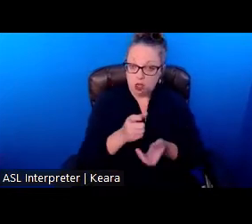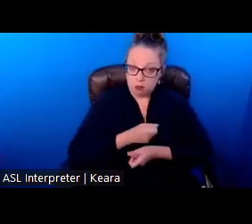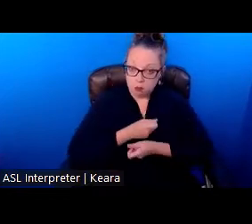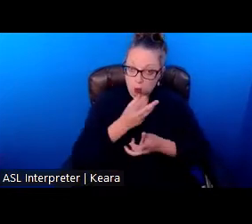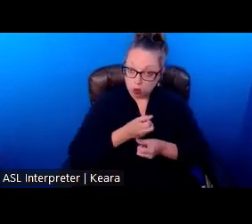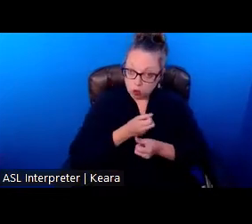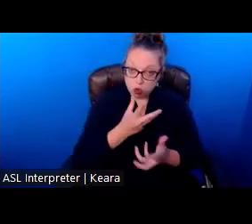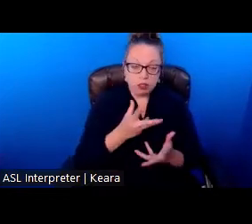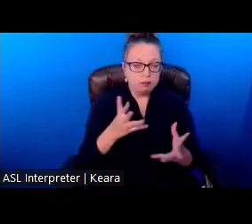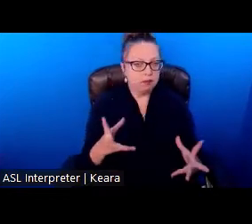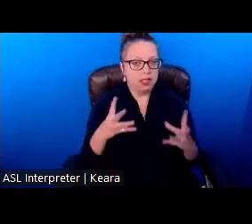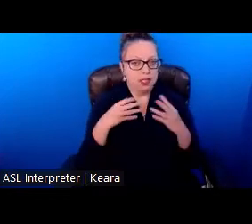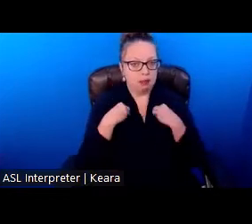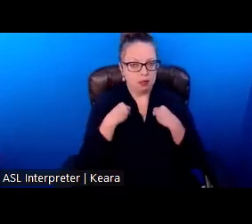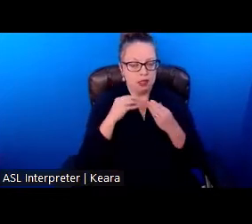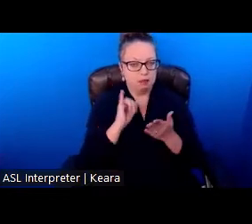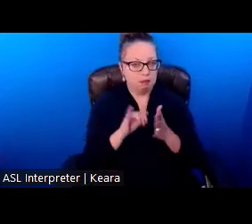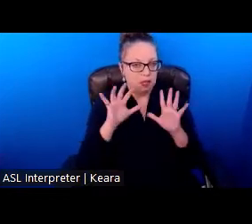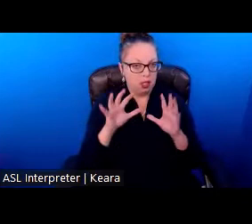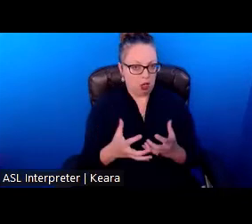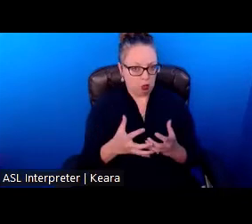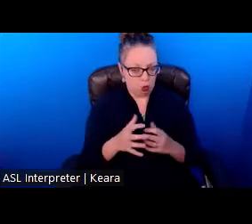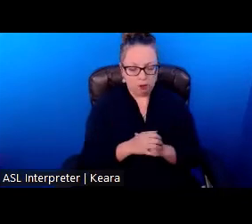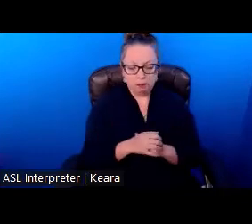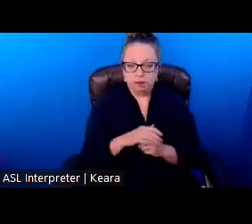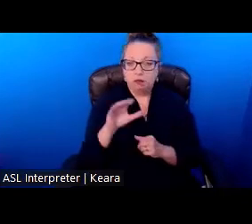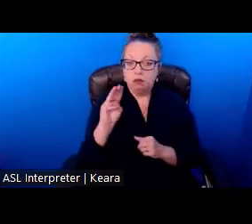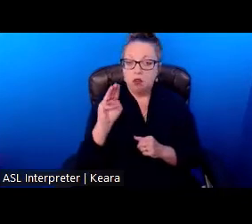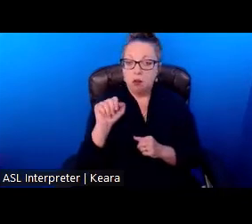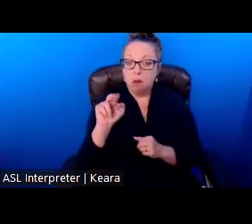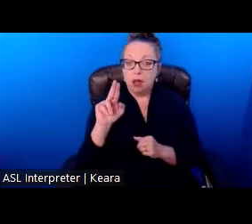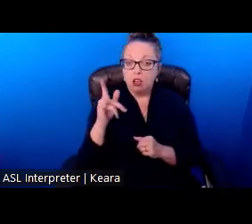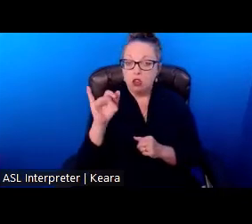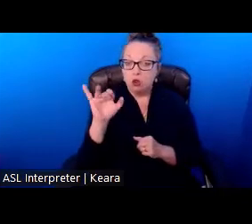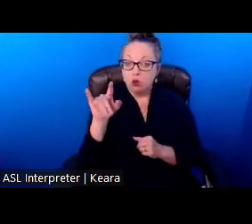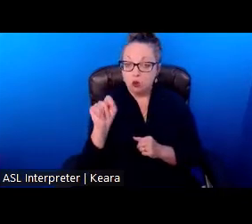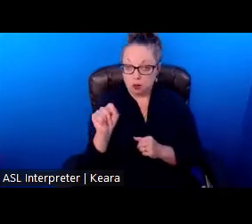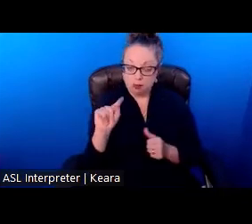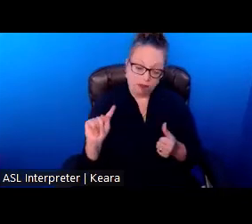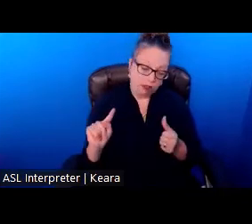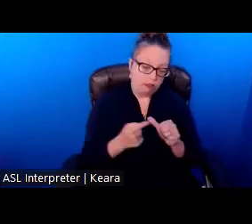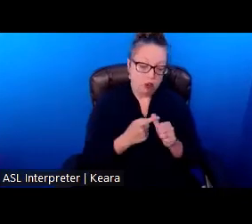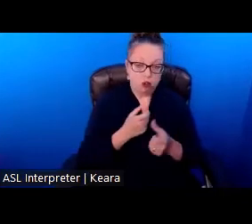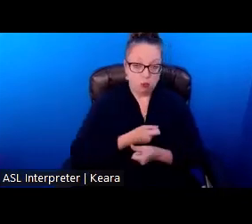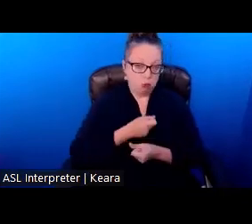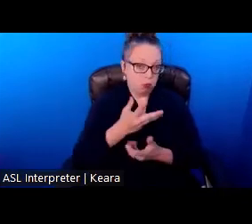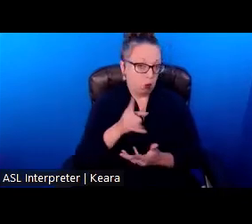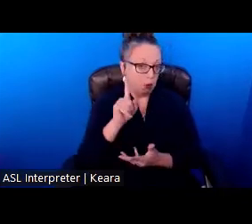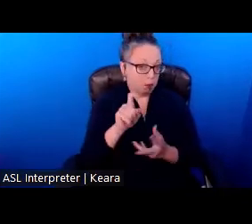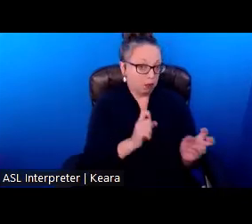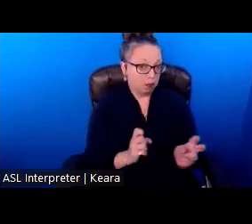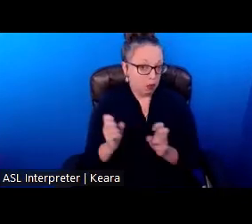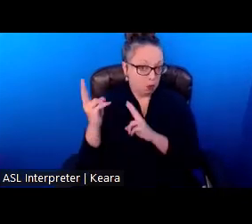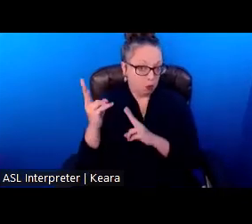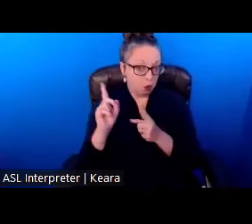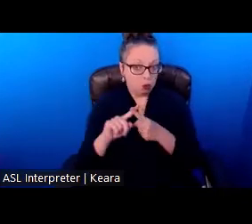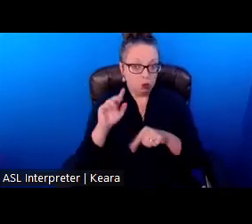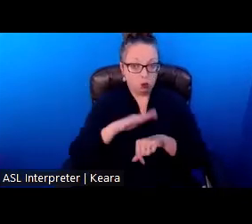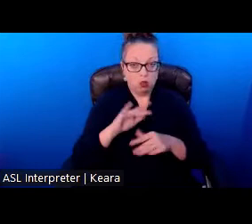A manuscript of the applicant’s original poetry must be uploaded into the online application: